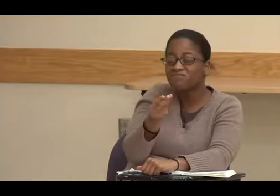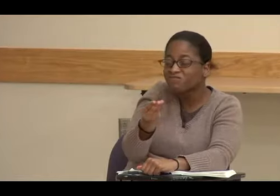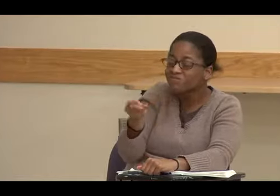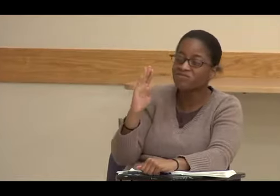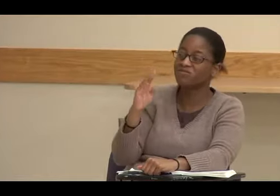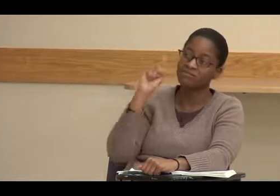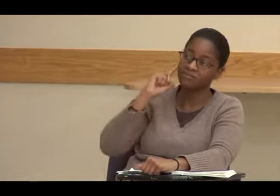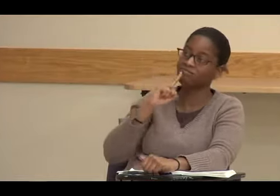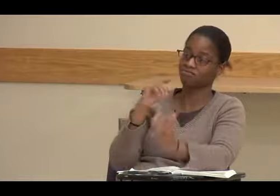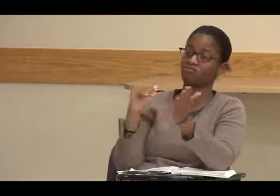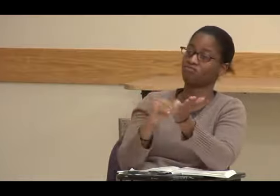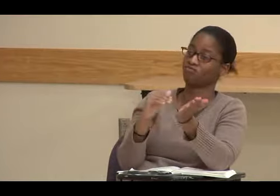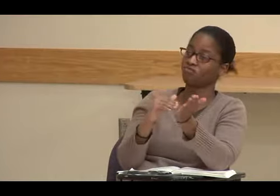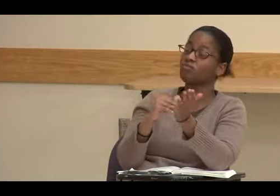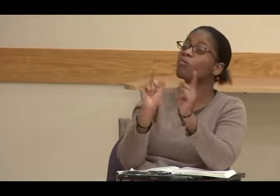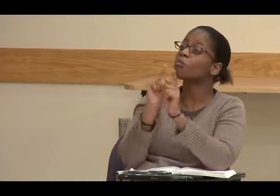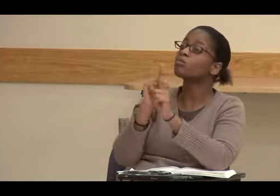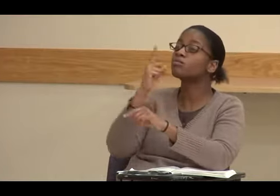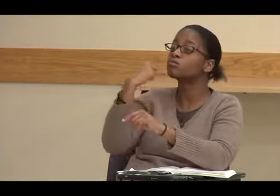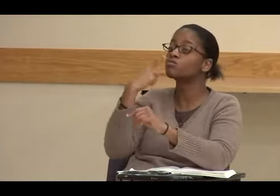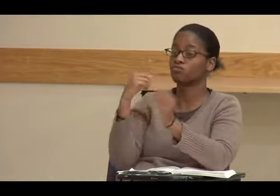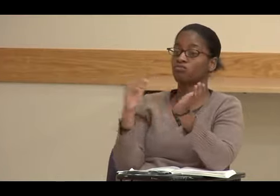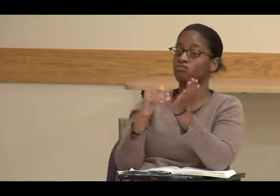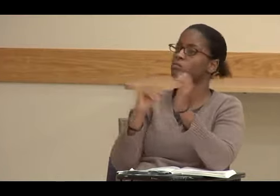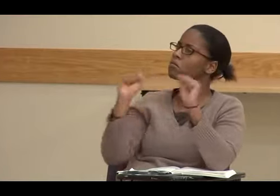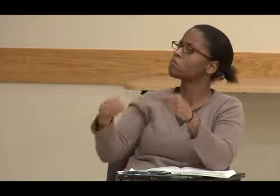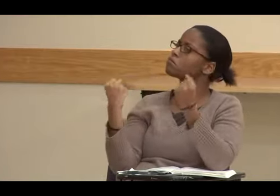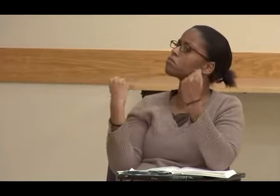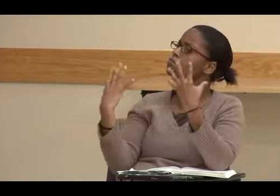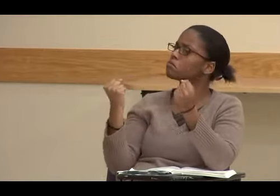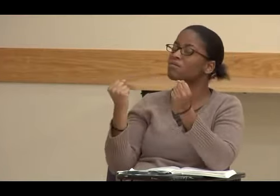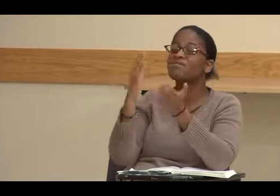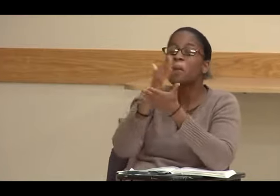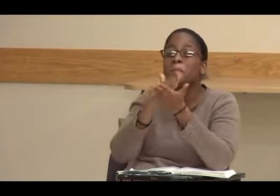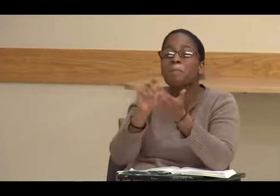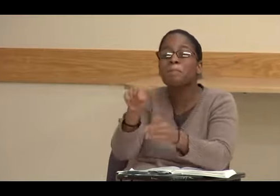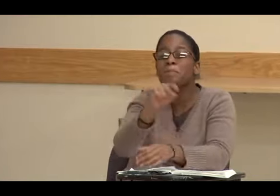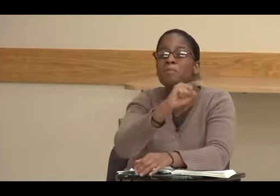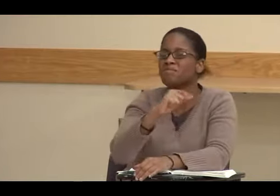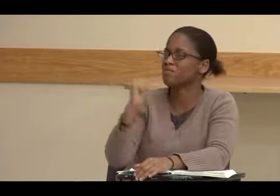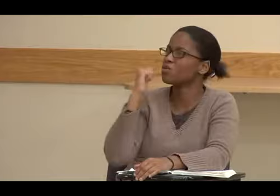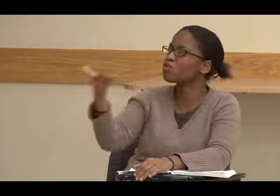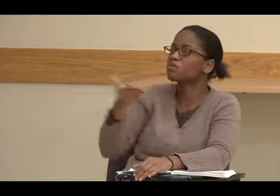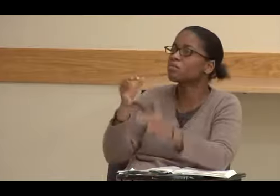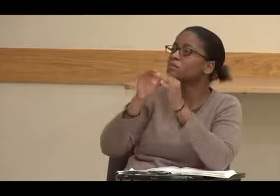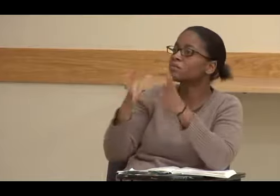There are only a few deaf doctors or hearing doctors who sign fluently. Some doctors refuse to hire interpreters,